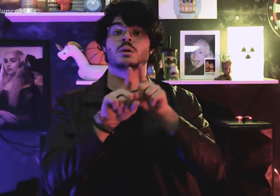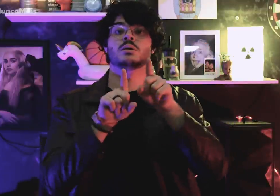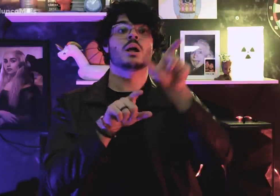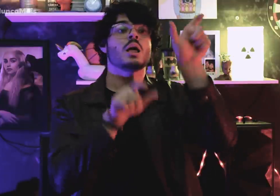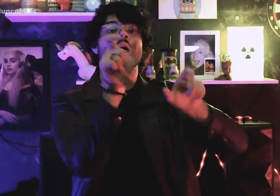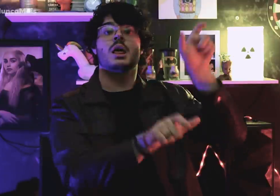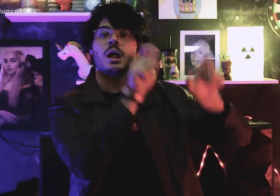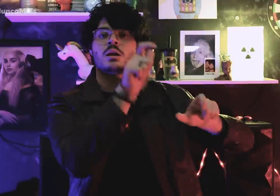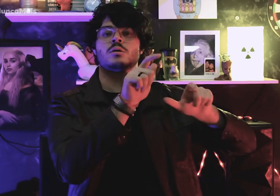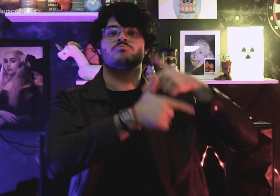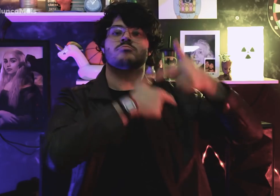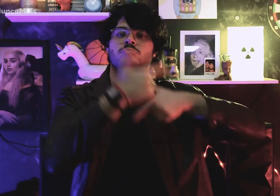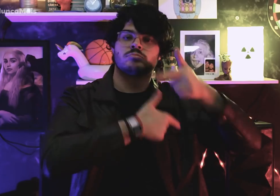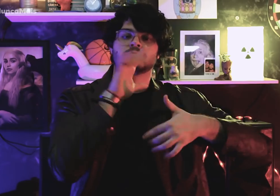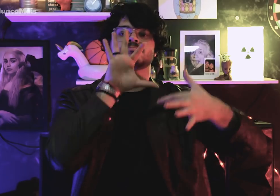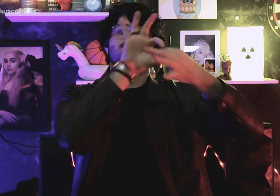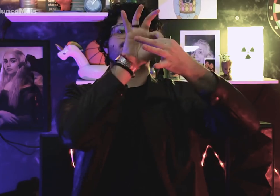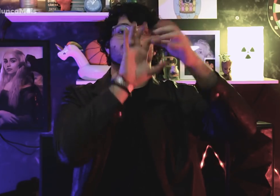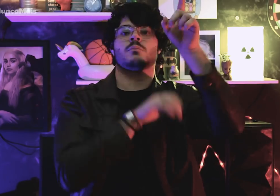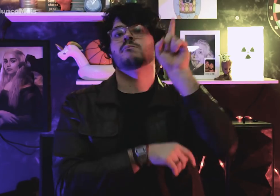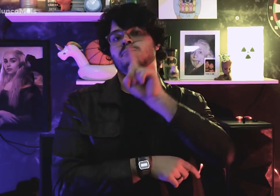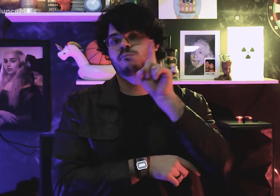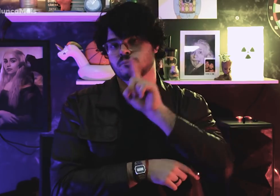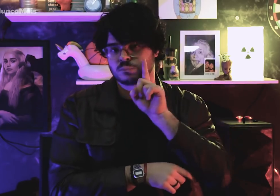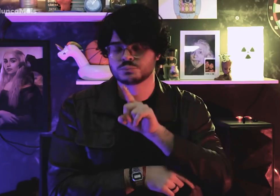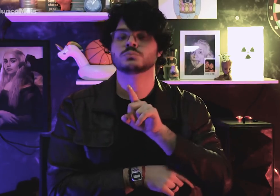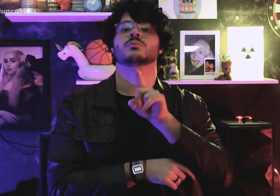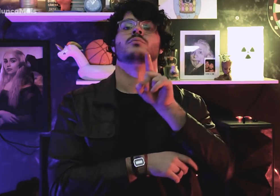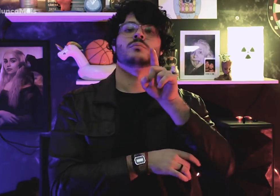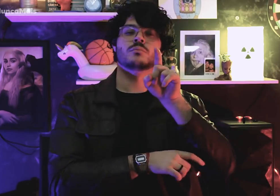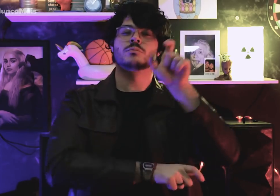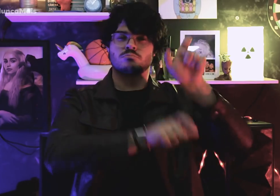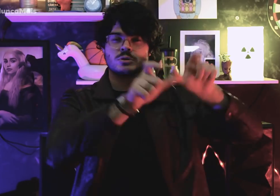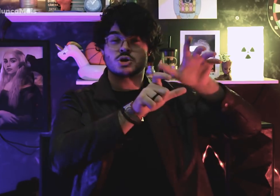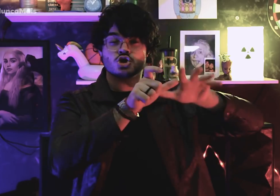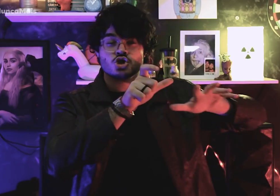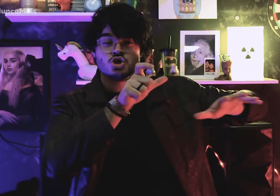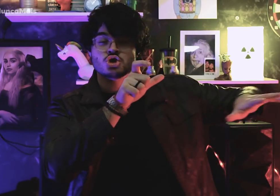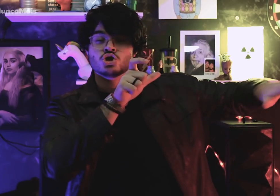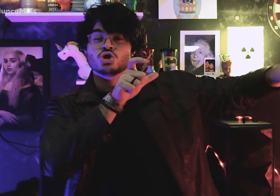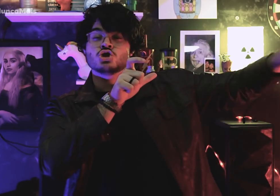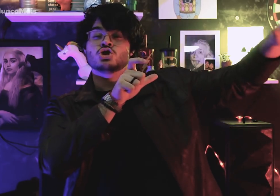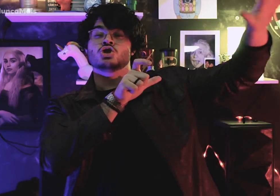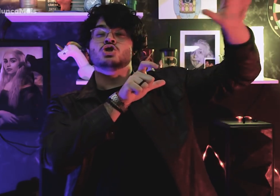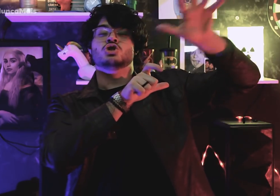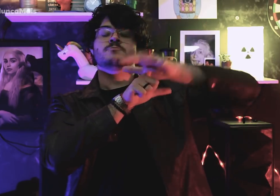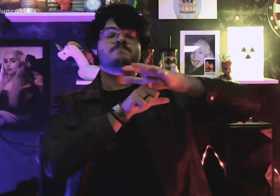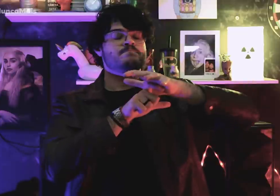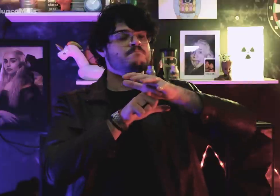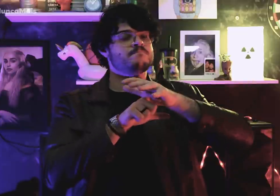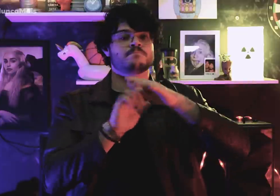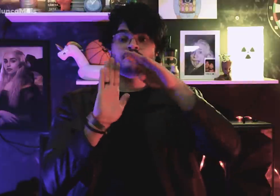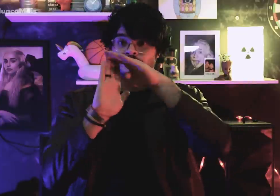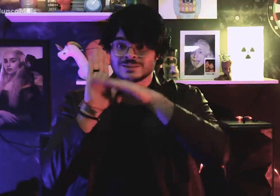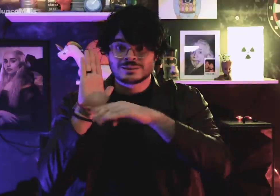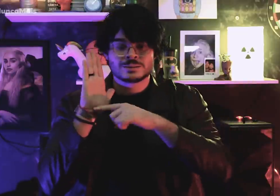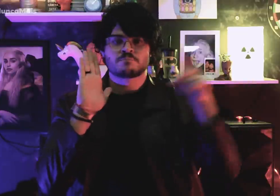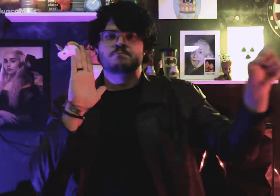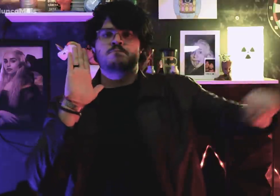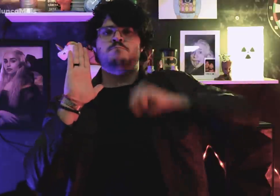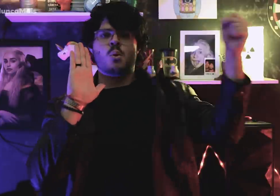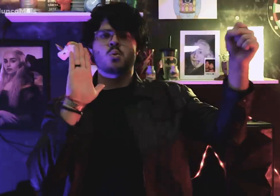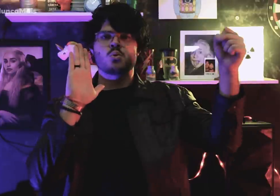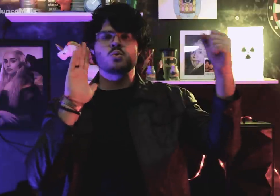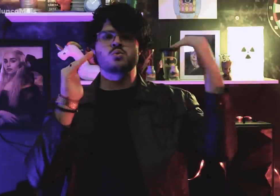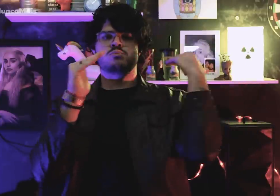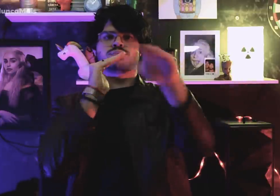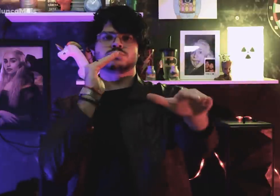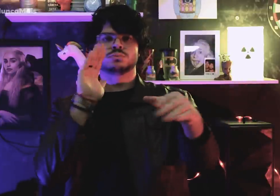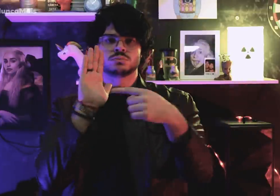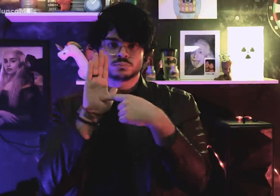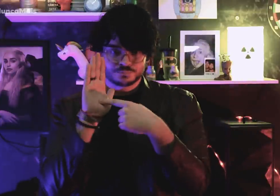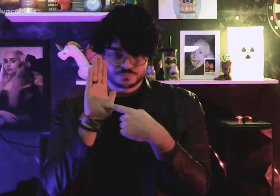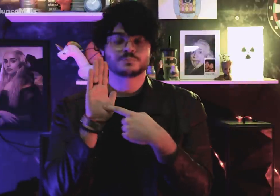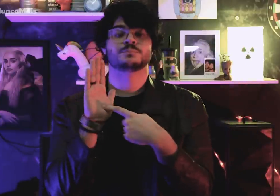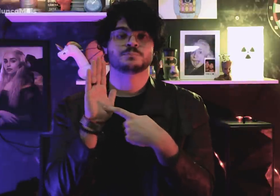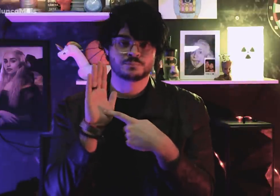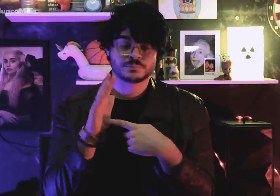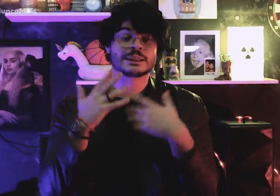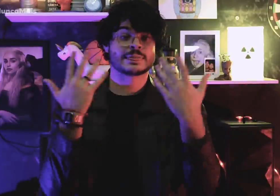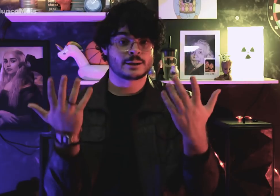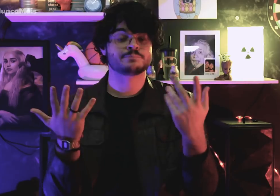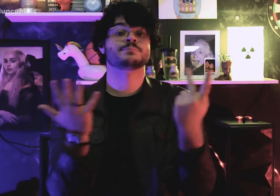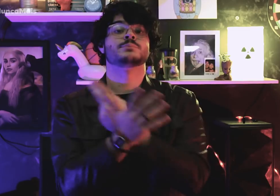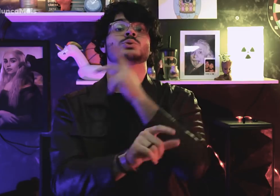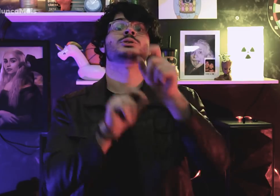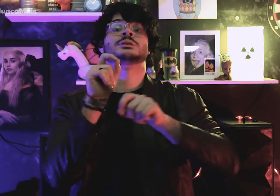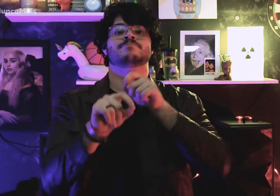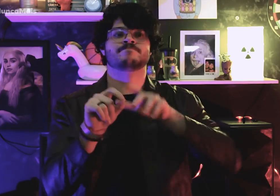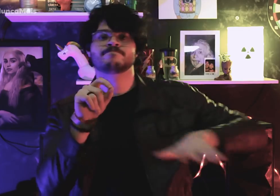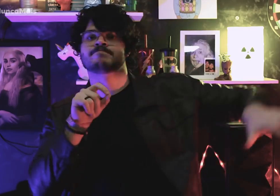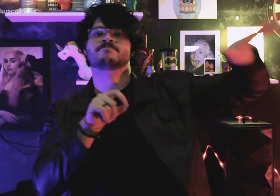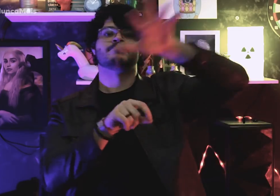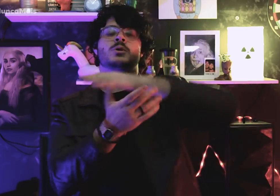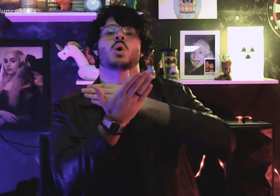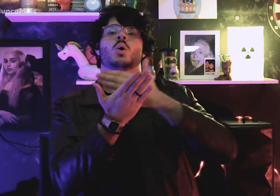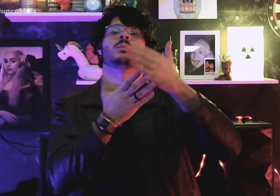US allies and Christian conservatives, that held public demonstrations.